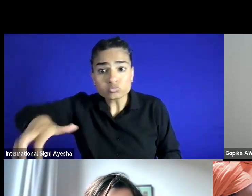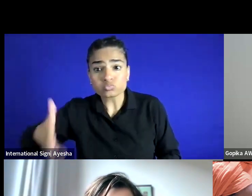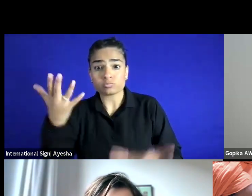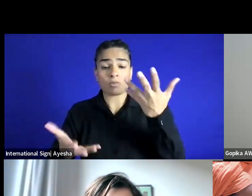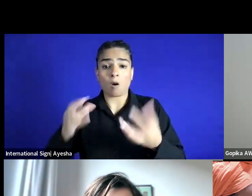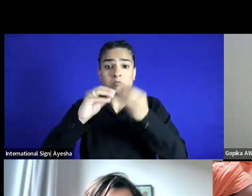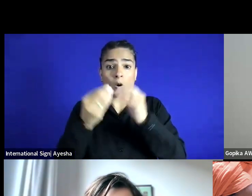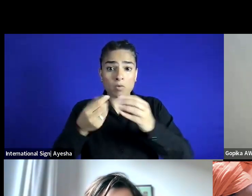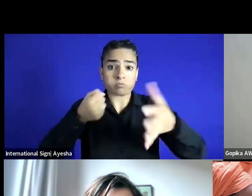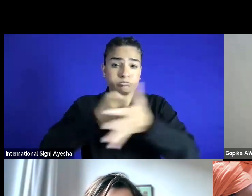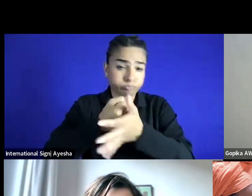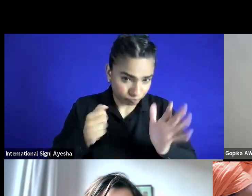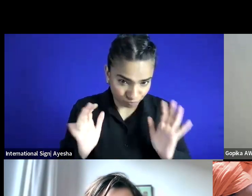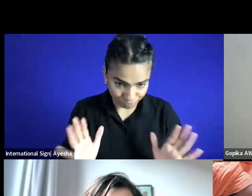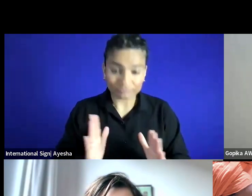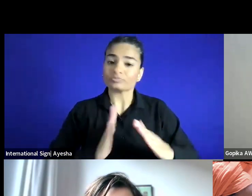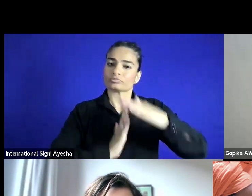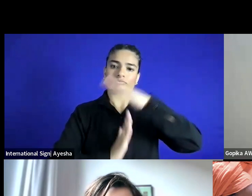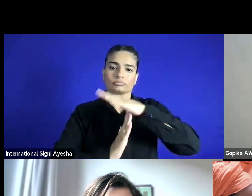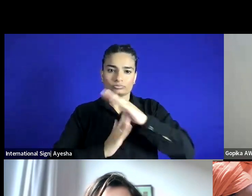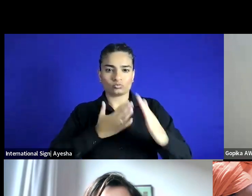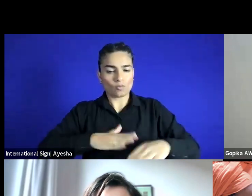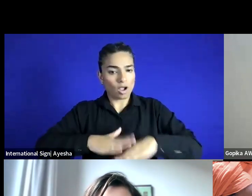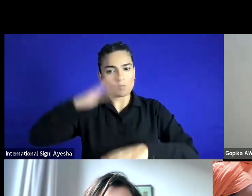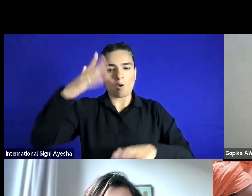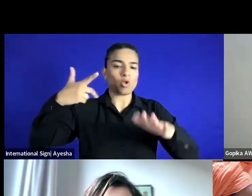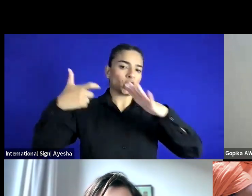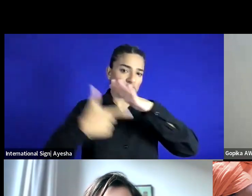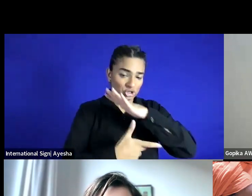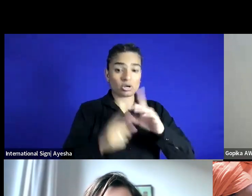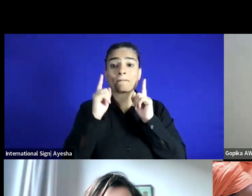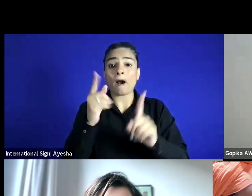or logistical part. But you know, before we go into that, do you want to add anything?